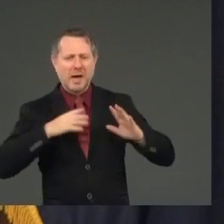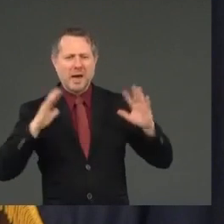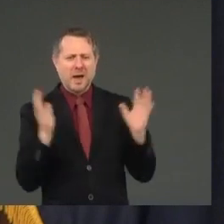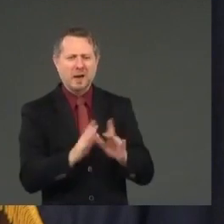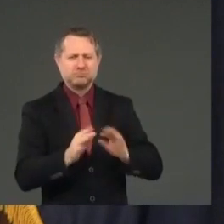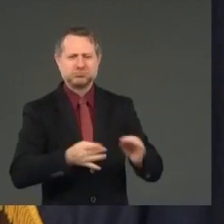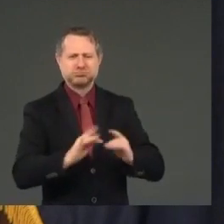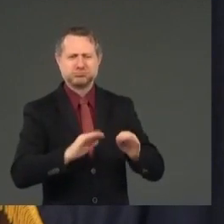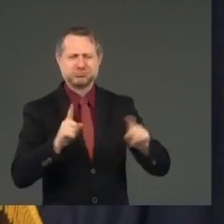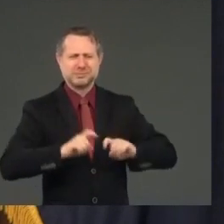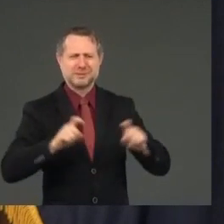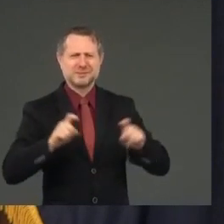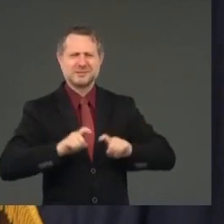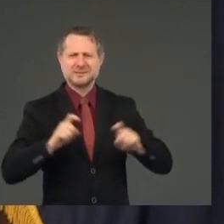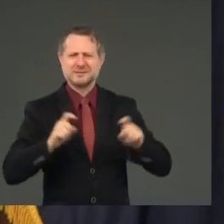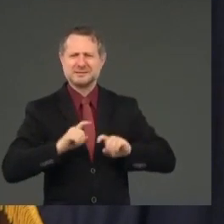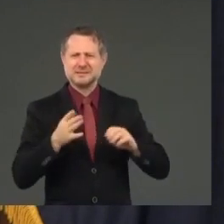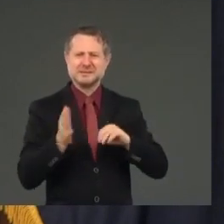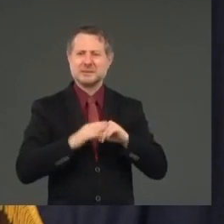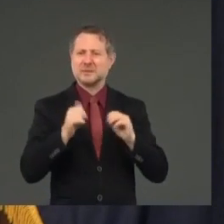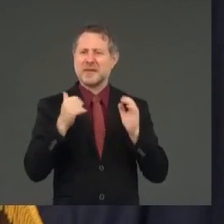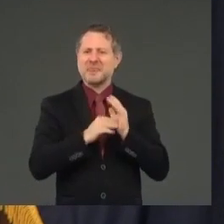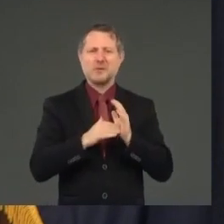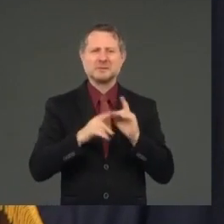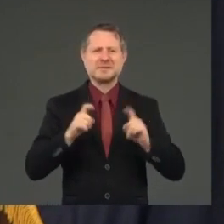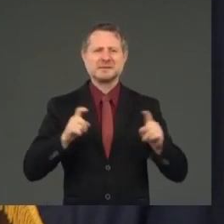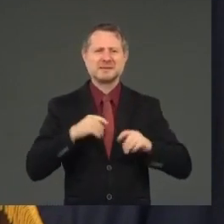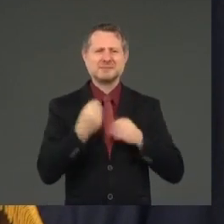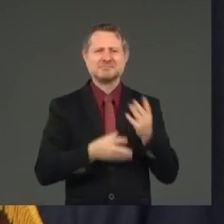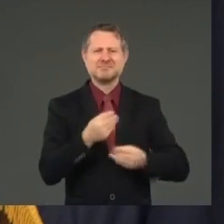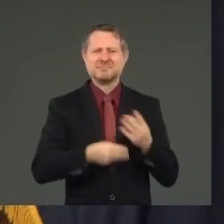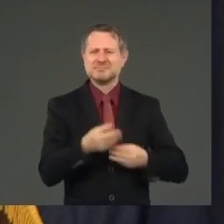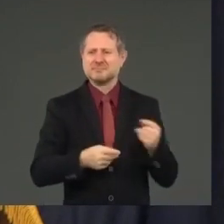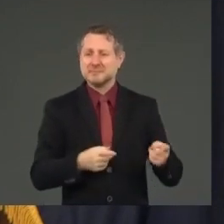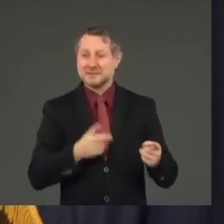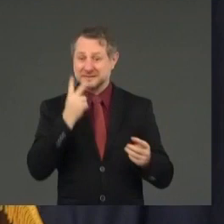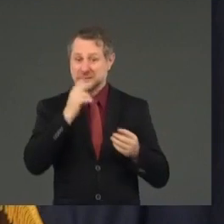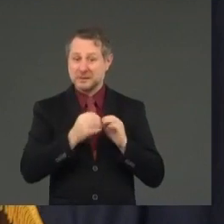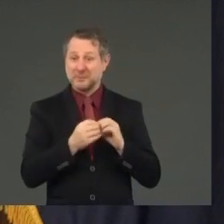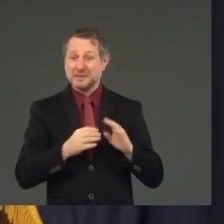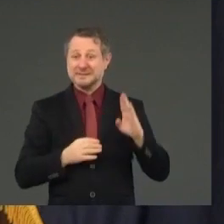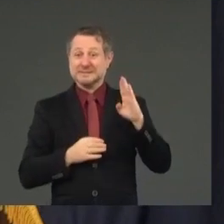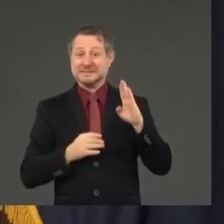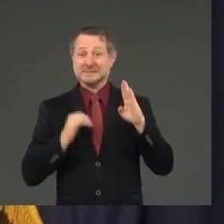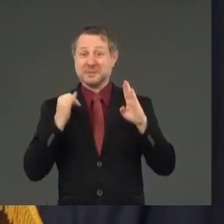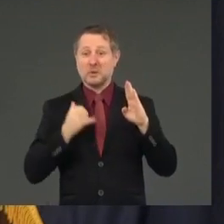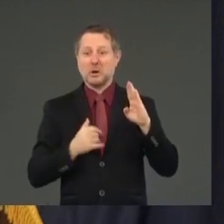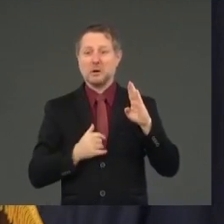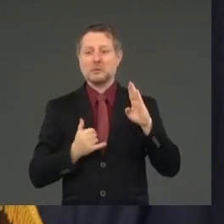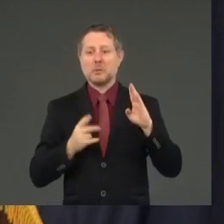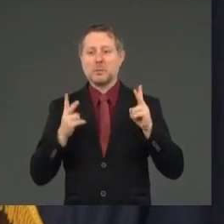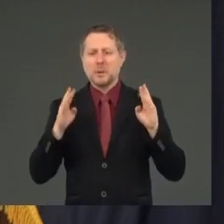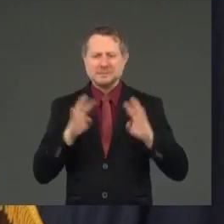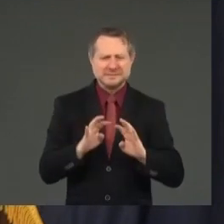PROBLEM IN BUFFALO, LET'S INCREASE THE NUMBER OF TESTS,